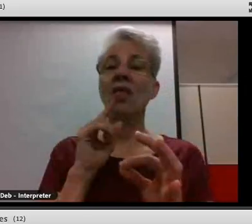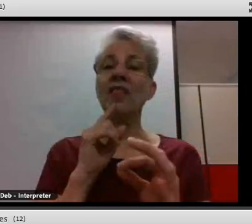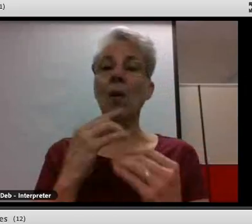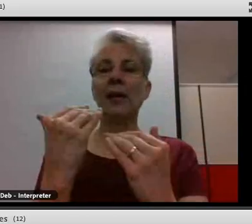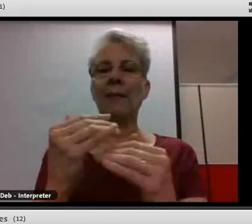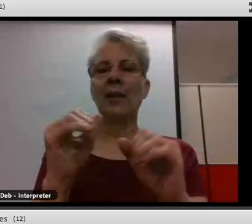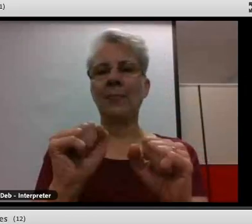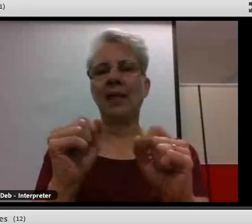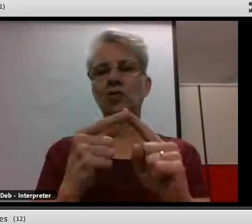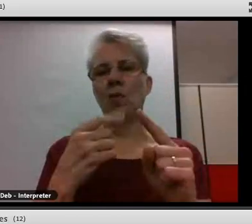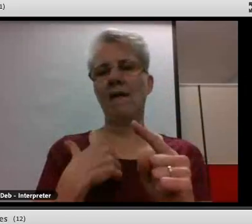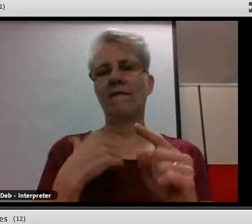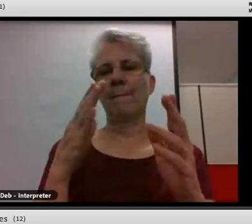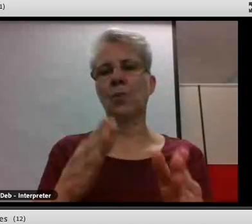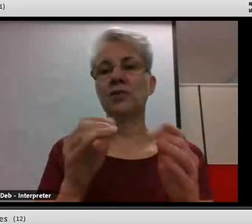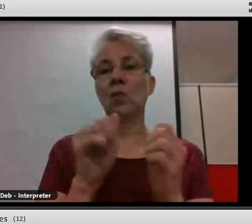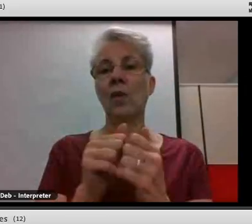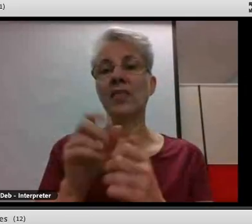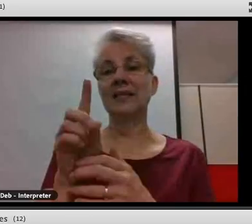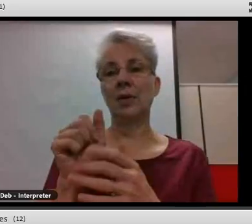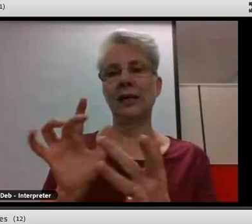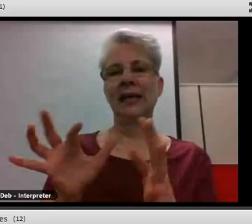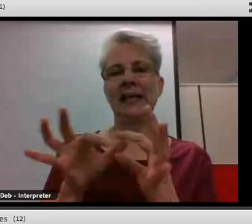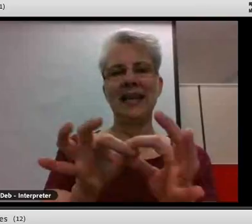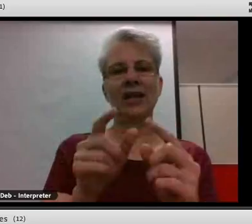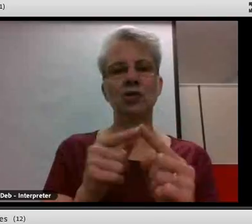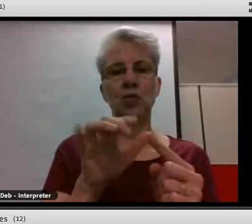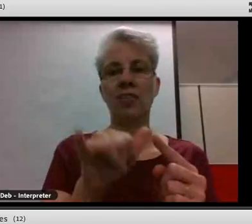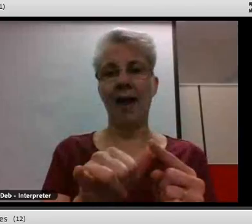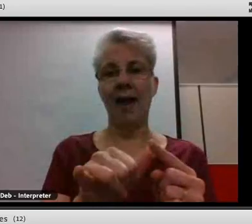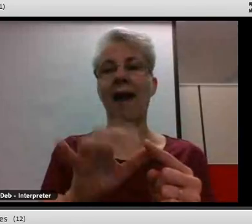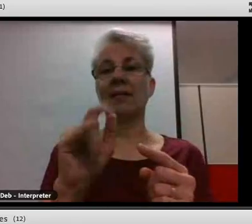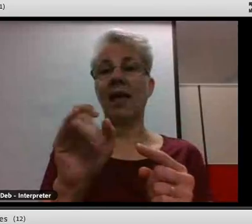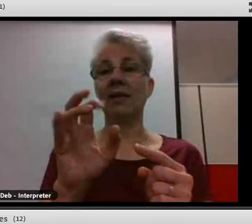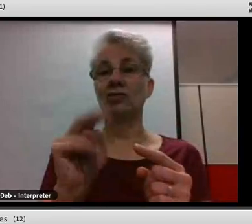That's a huge barrier. If people can't actually get into your library